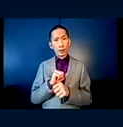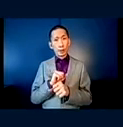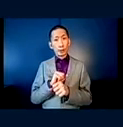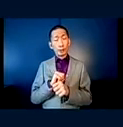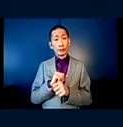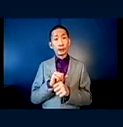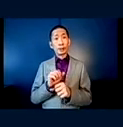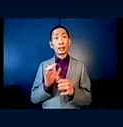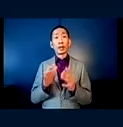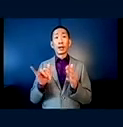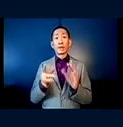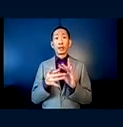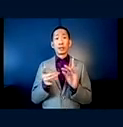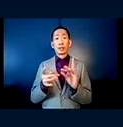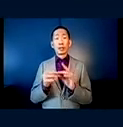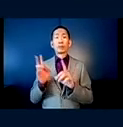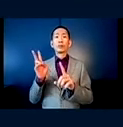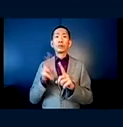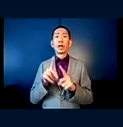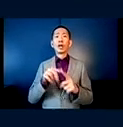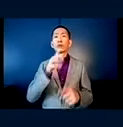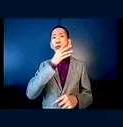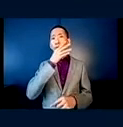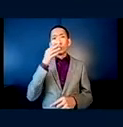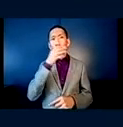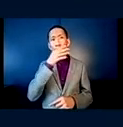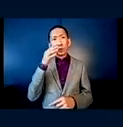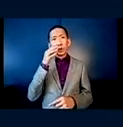WORK. AND A LOT OF THESE SAME COMMENTS